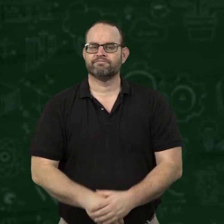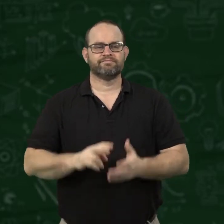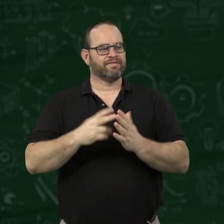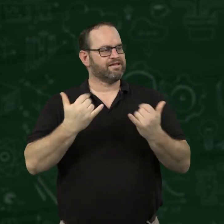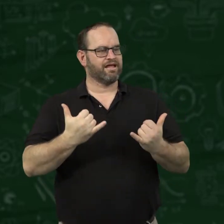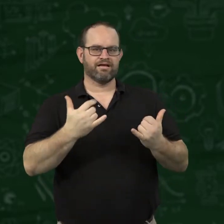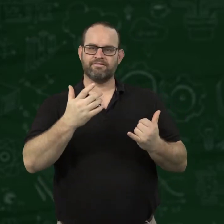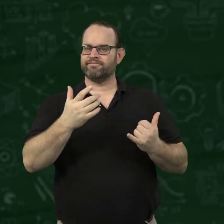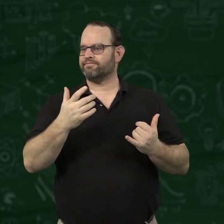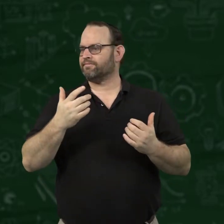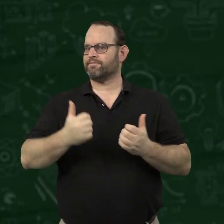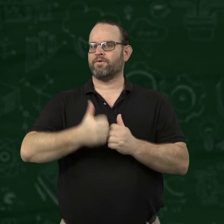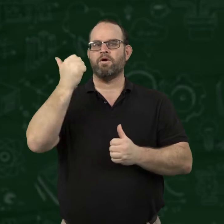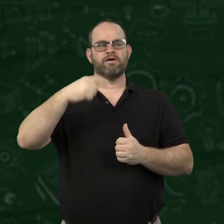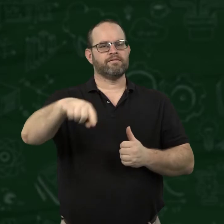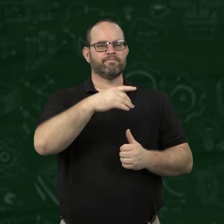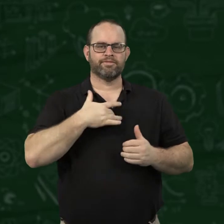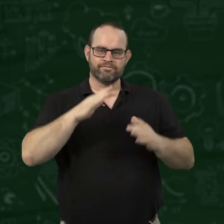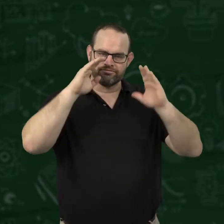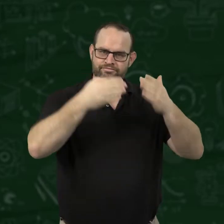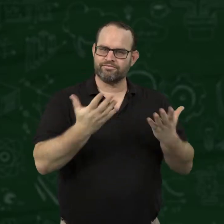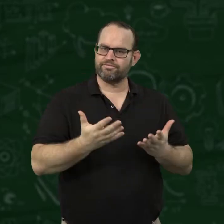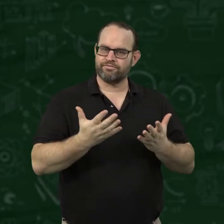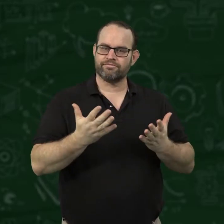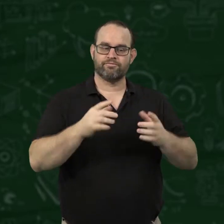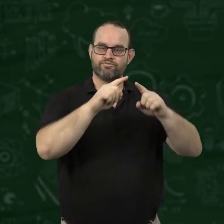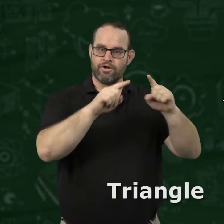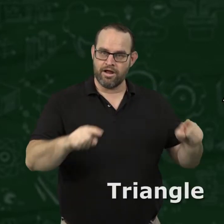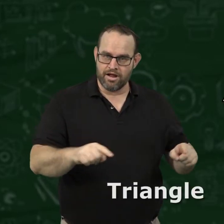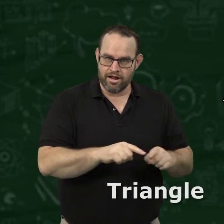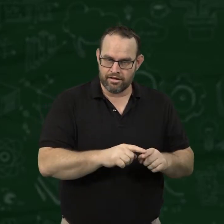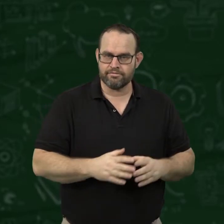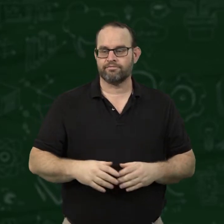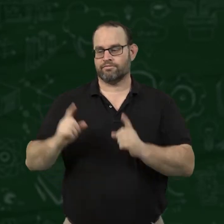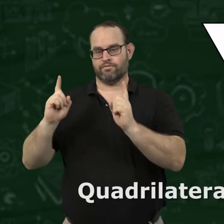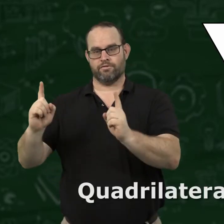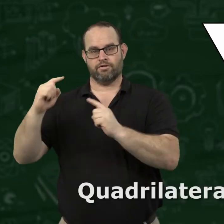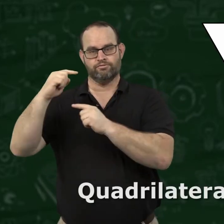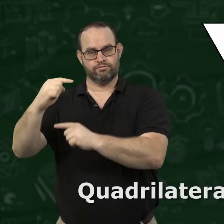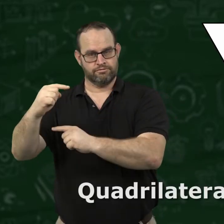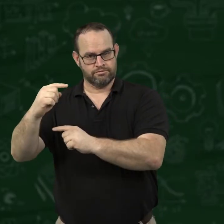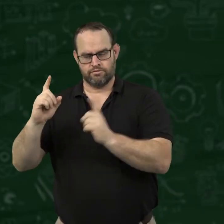The most discussed polygons are triangles and quadrilaterals.